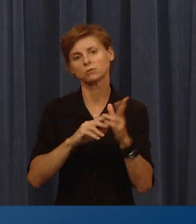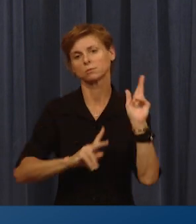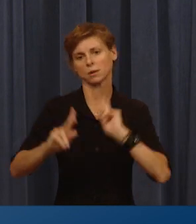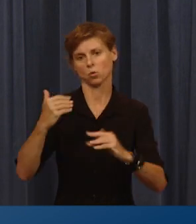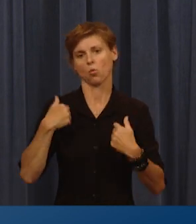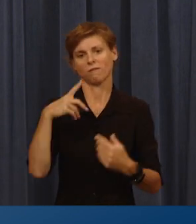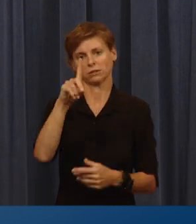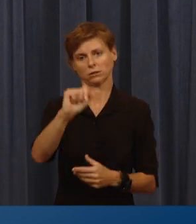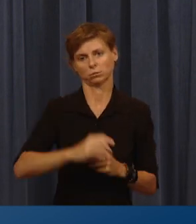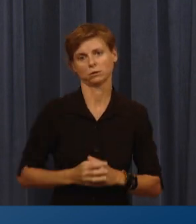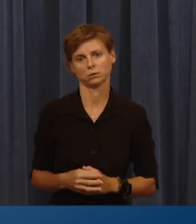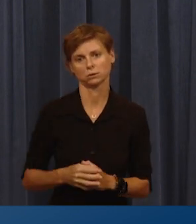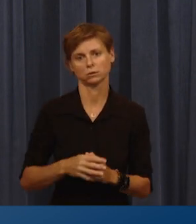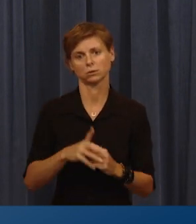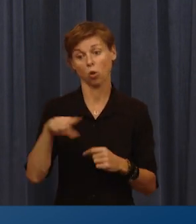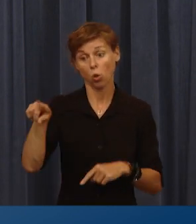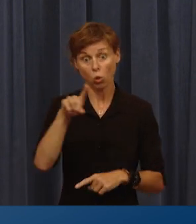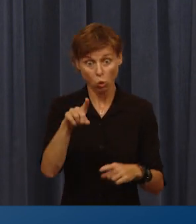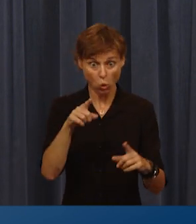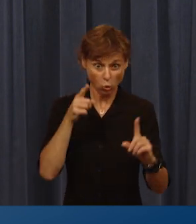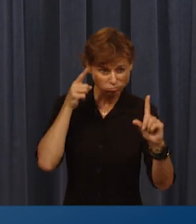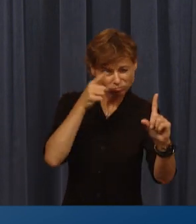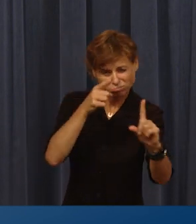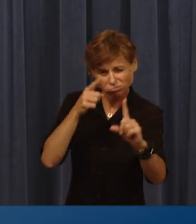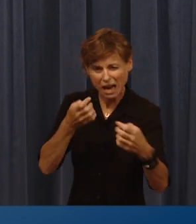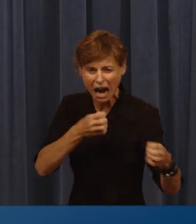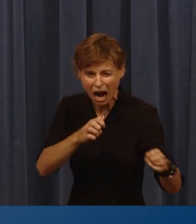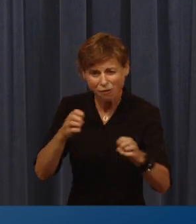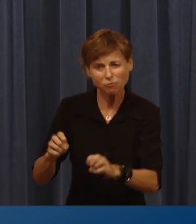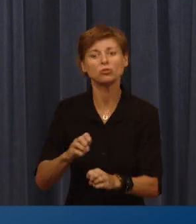These efforts make schools and workplaces more inclusive.